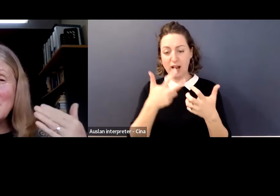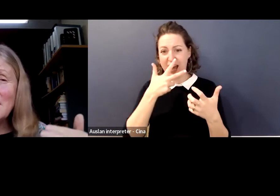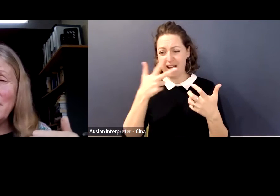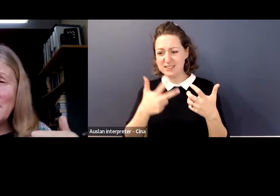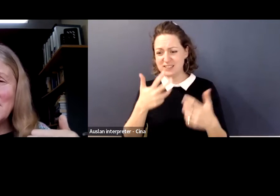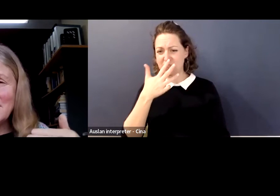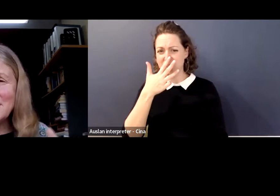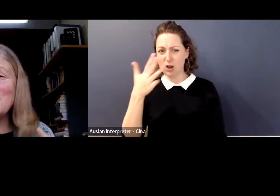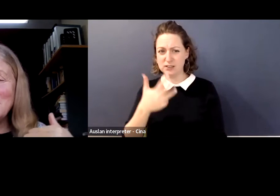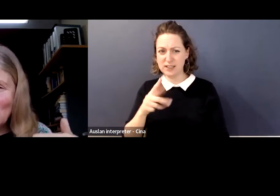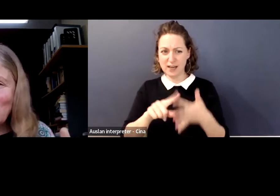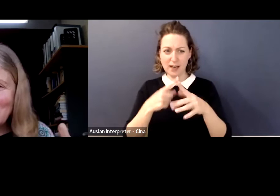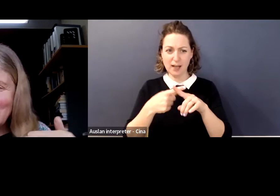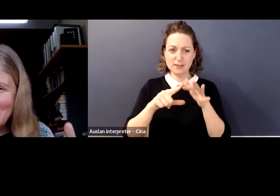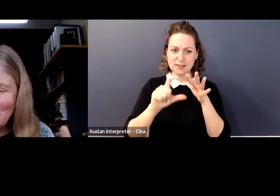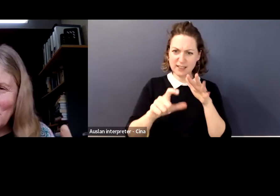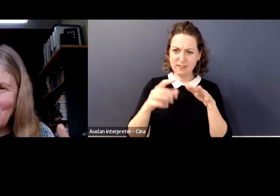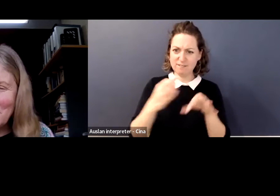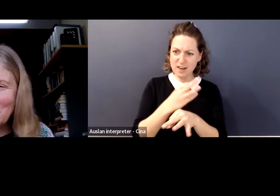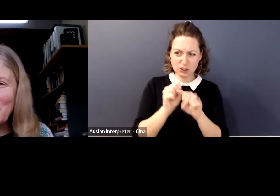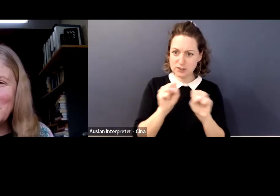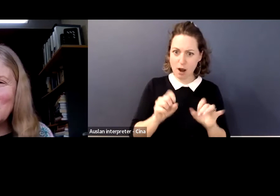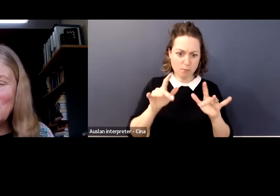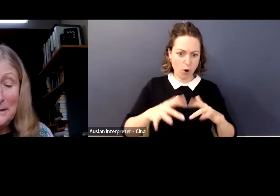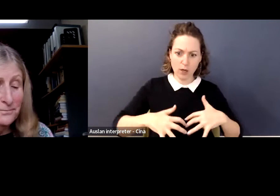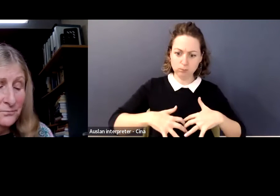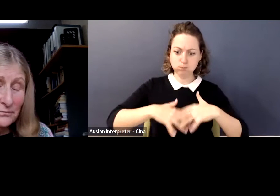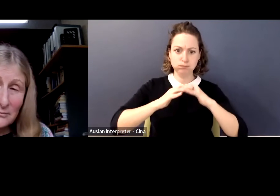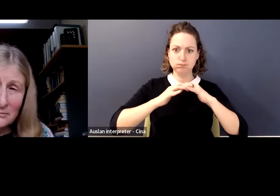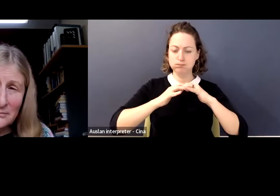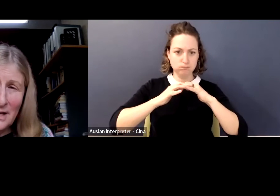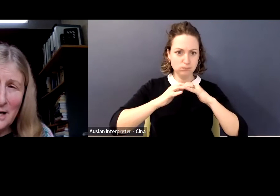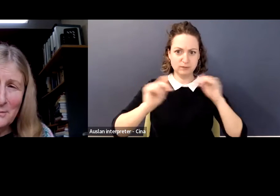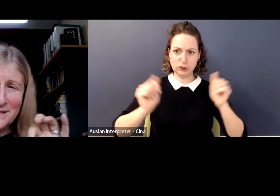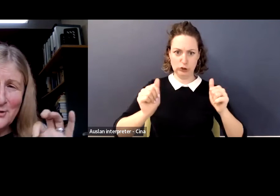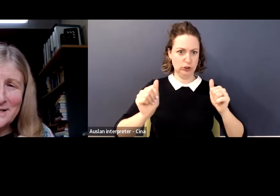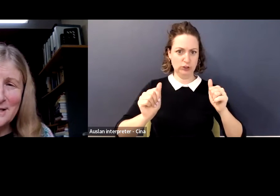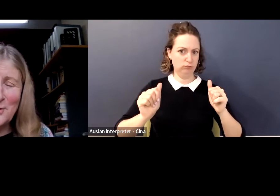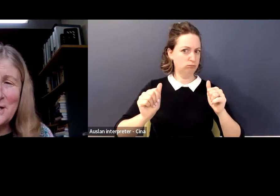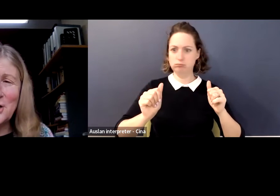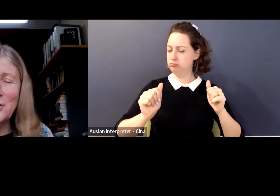executive functioning system is still completely mature, it still has a little way to go.